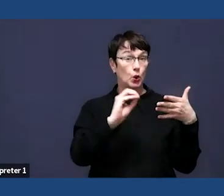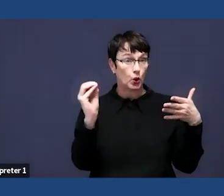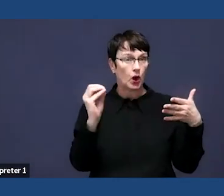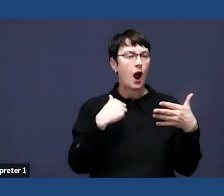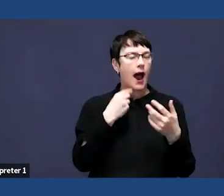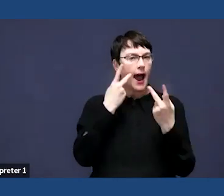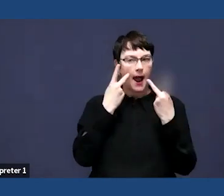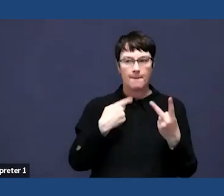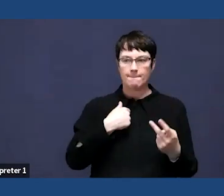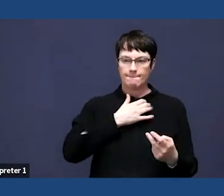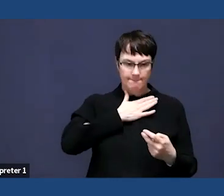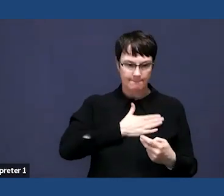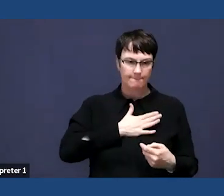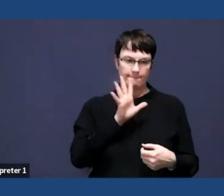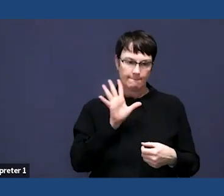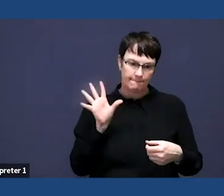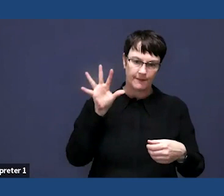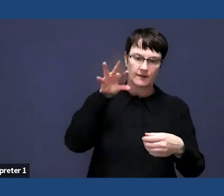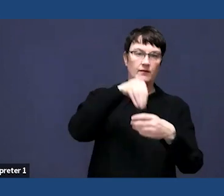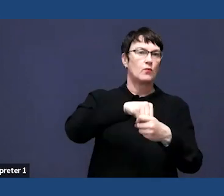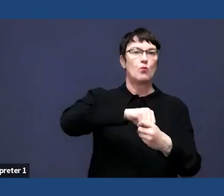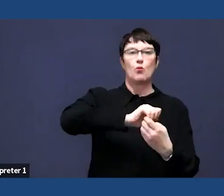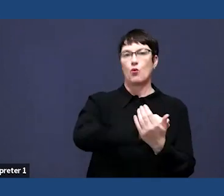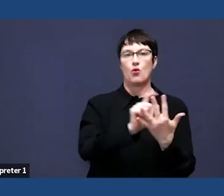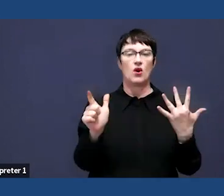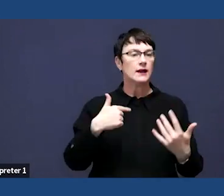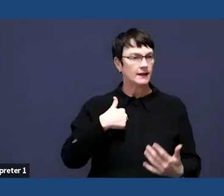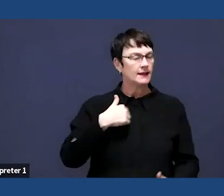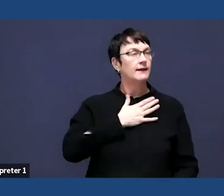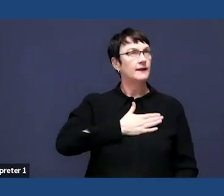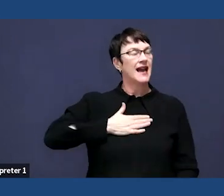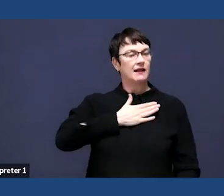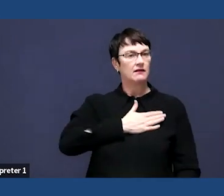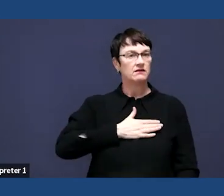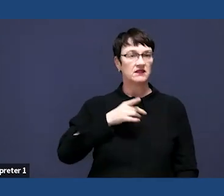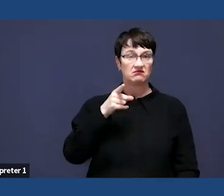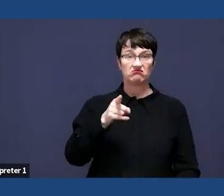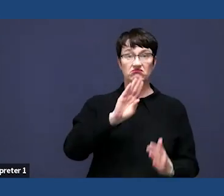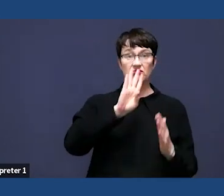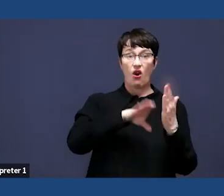And there is every reason to be confident that a Convention on the Rights of Older Persons